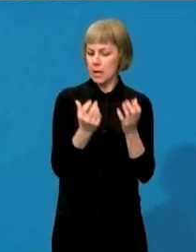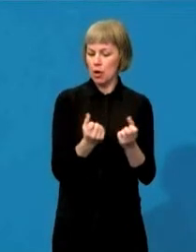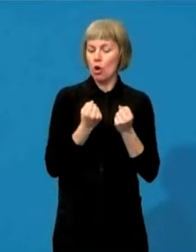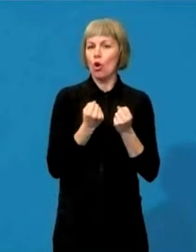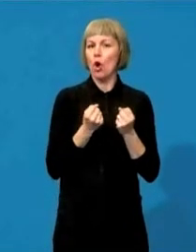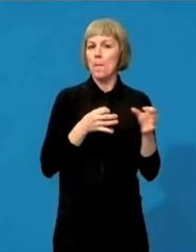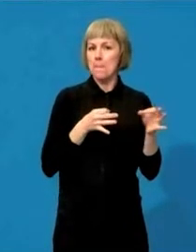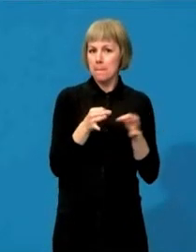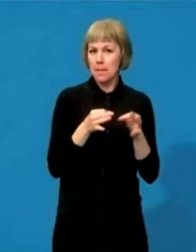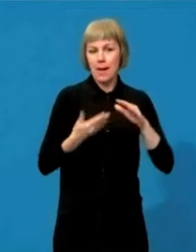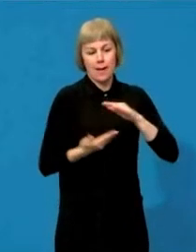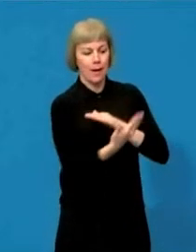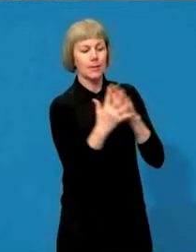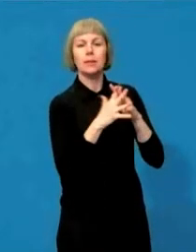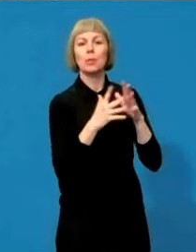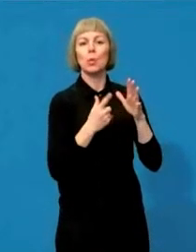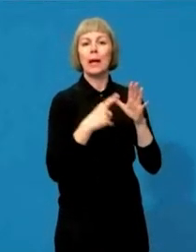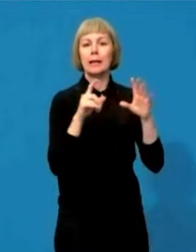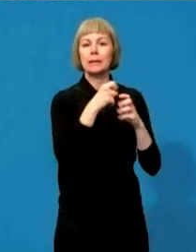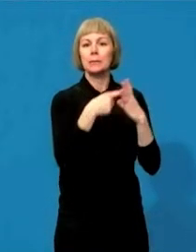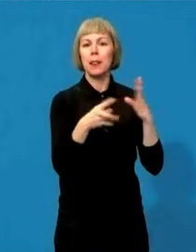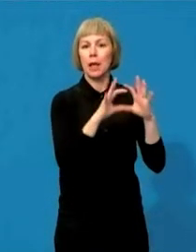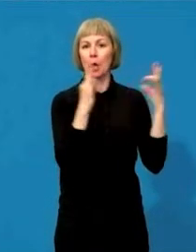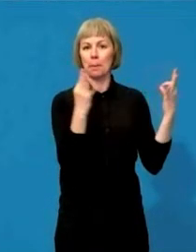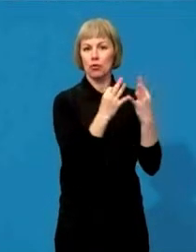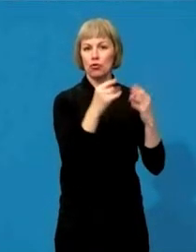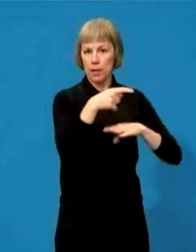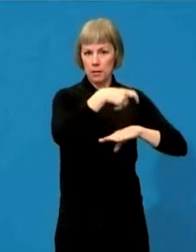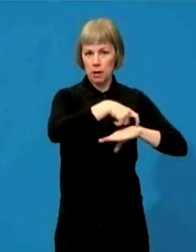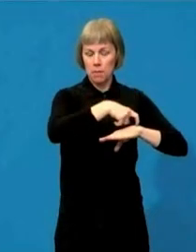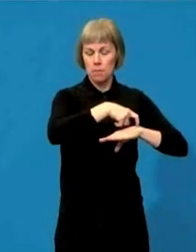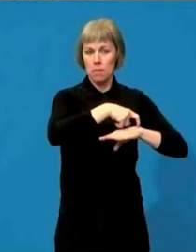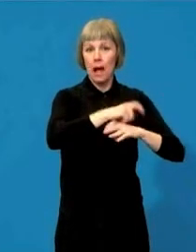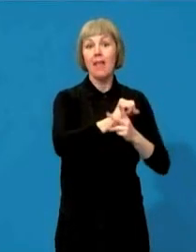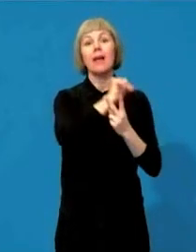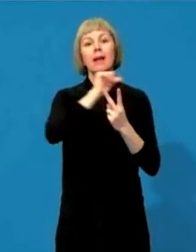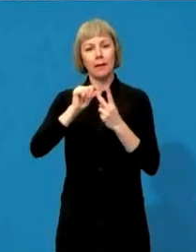Commission, and when - and when the rollout of NDIS came, whether his old stuff went